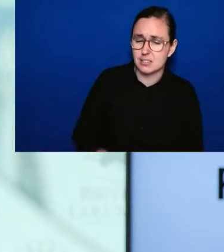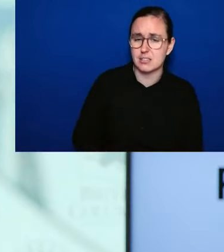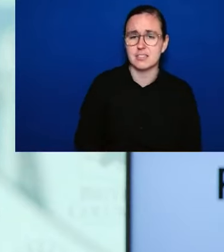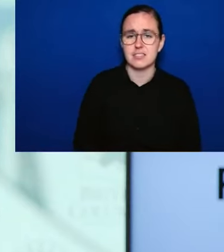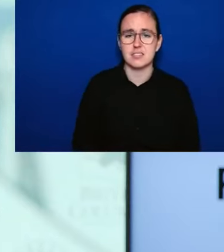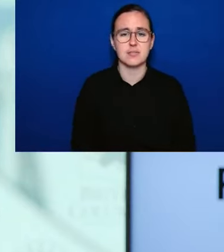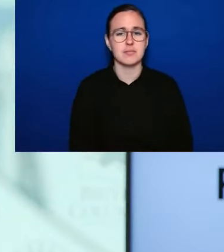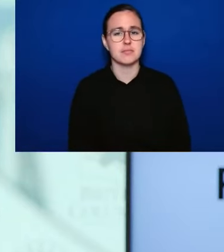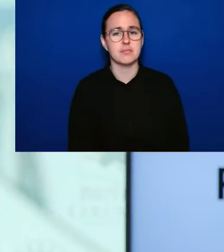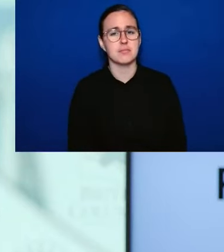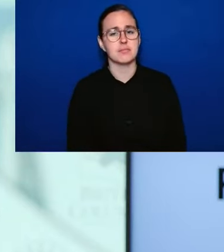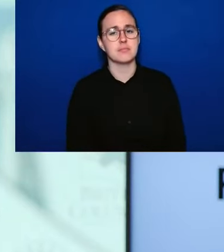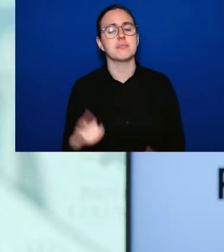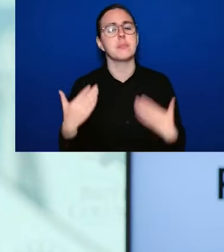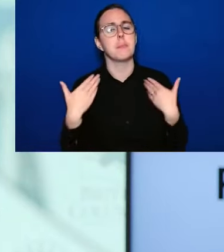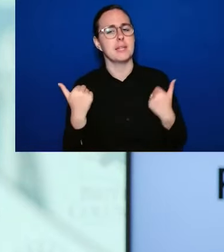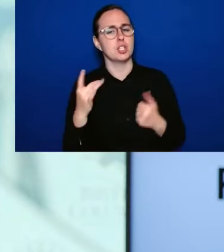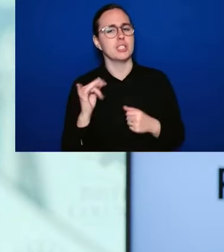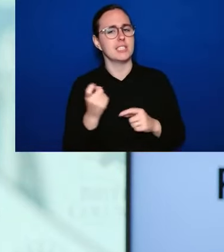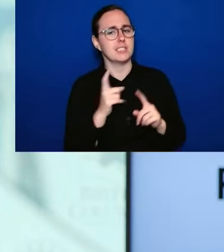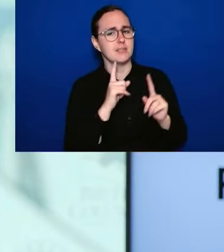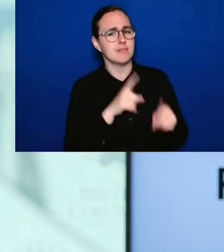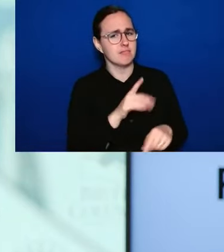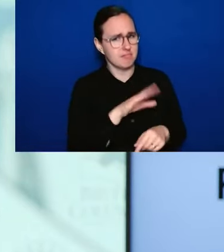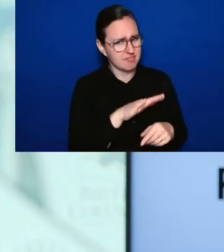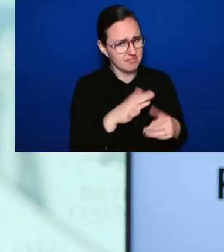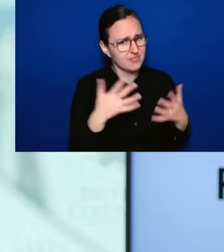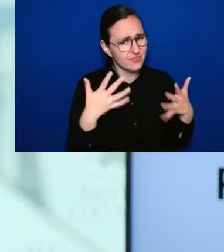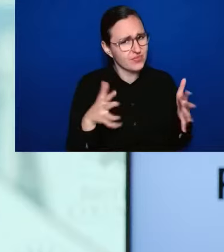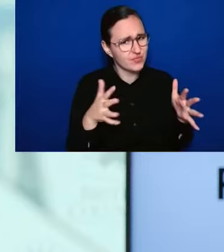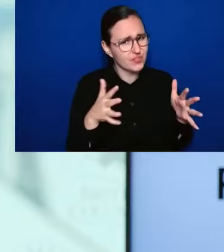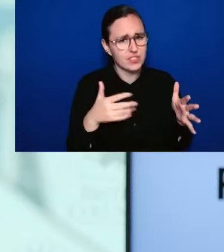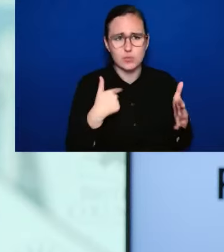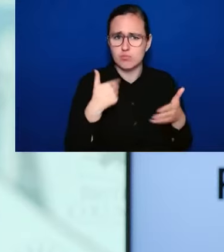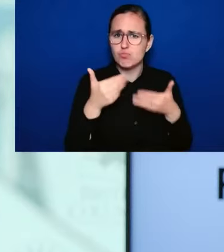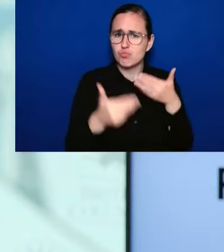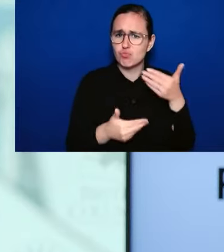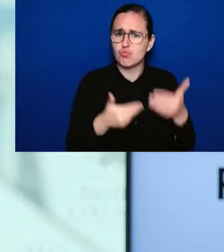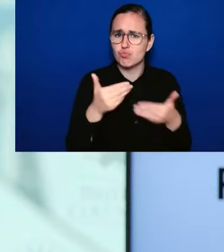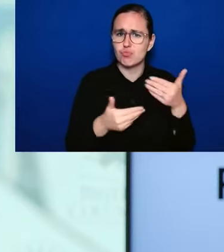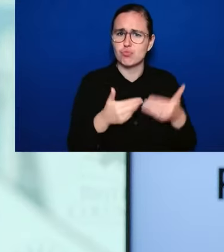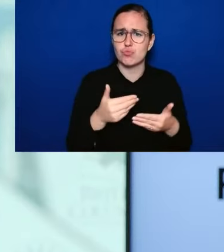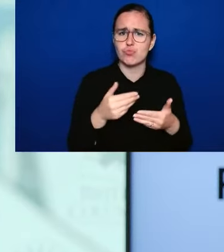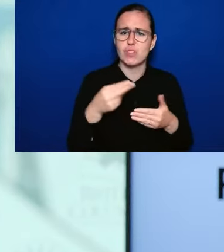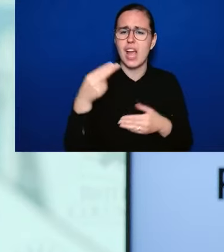have and we were. We have as you know through the H. cap programme and our other